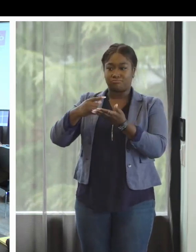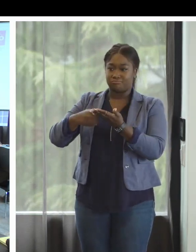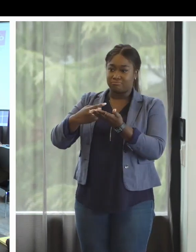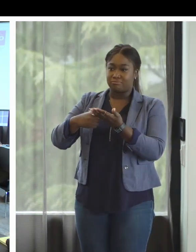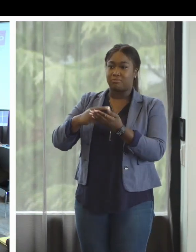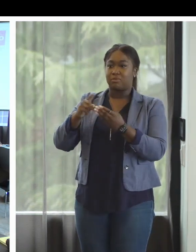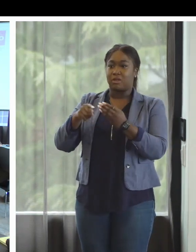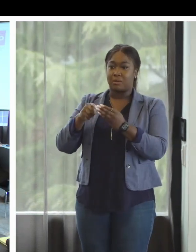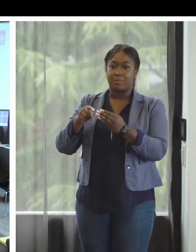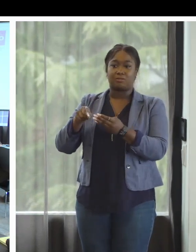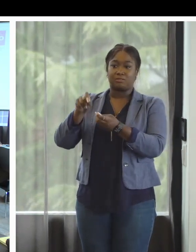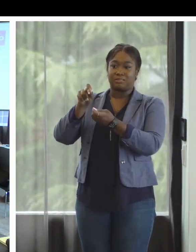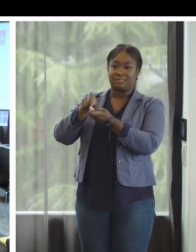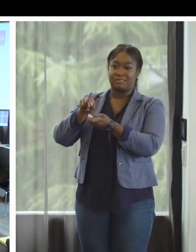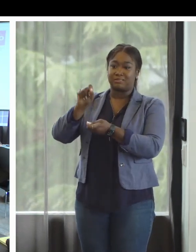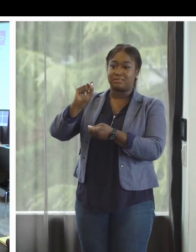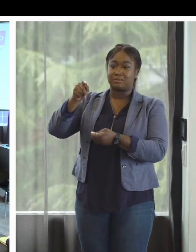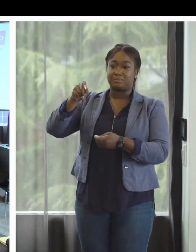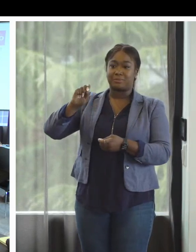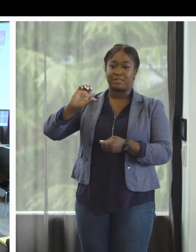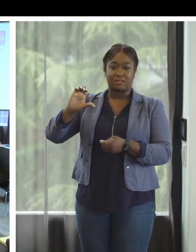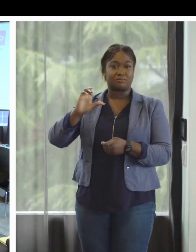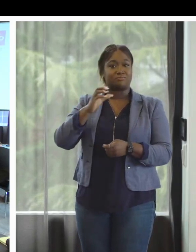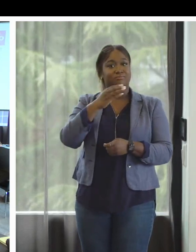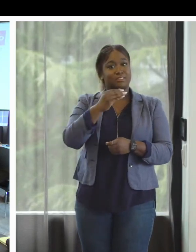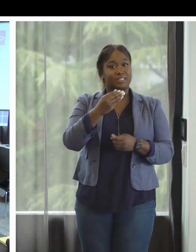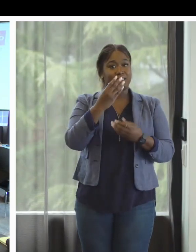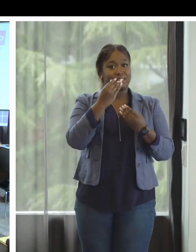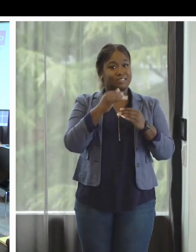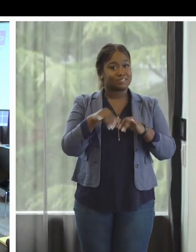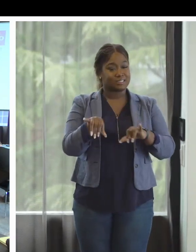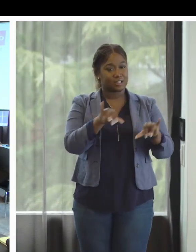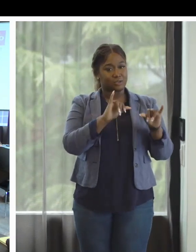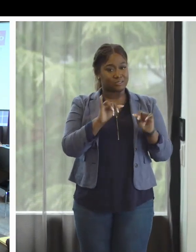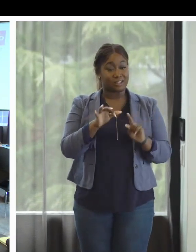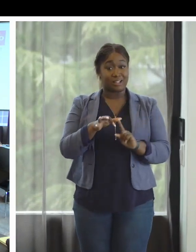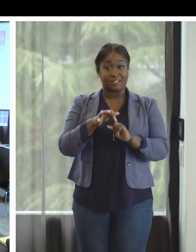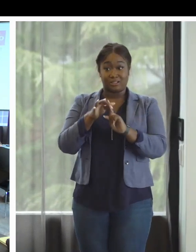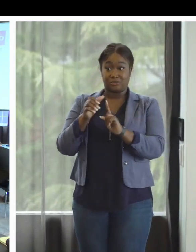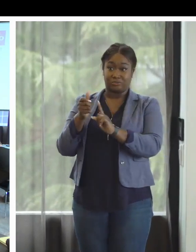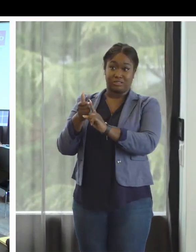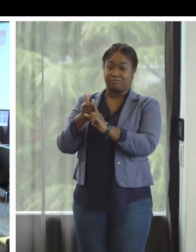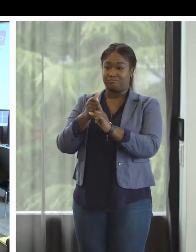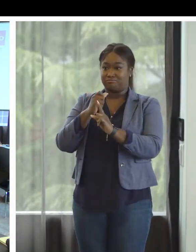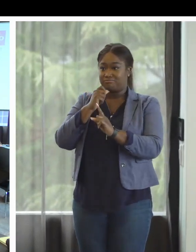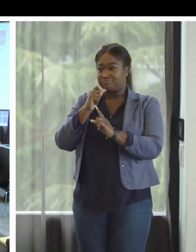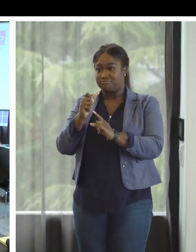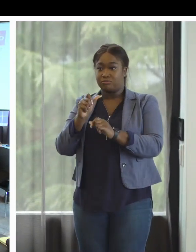not always evident to unless you are really working in this space. How they